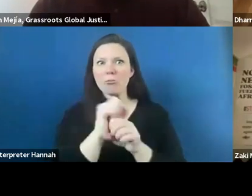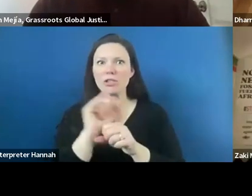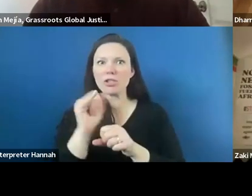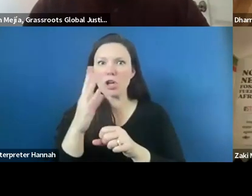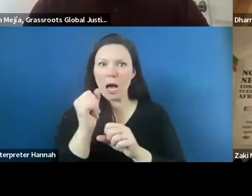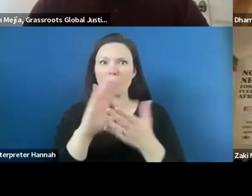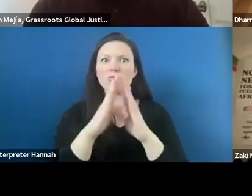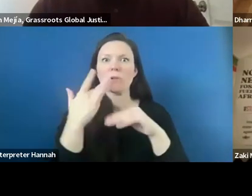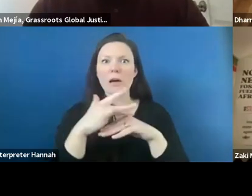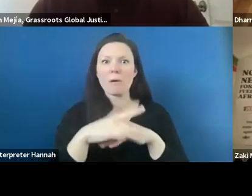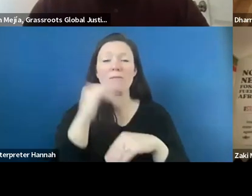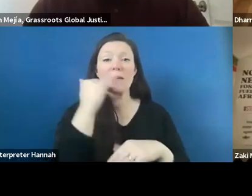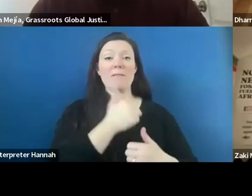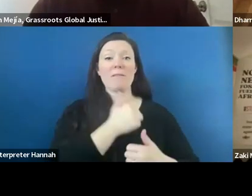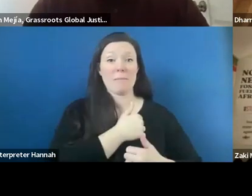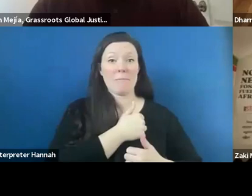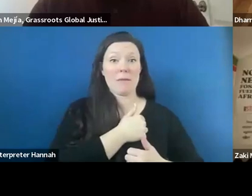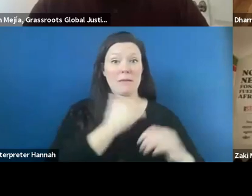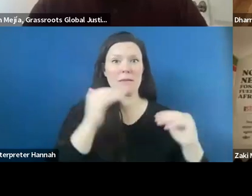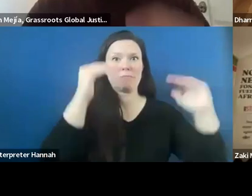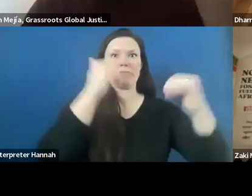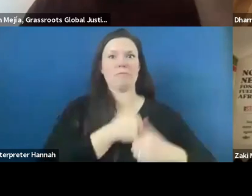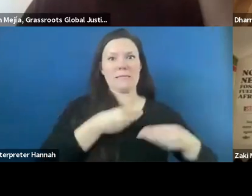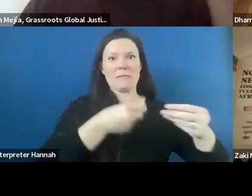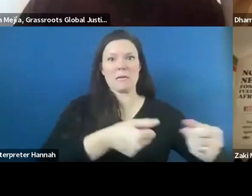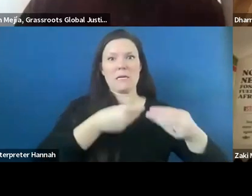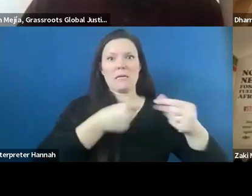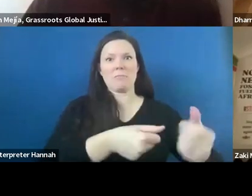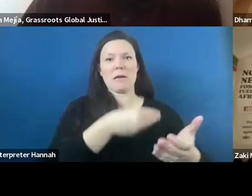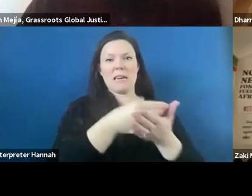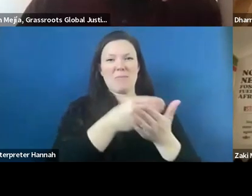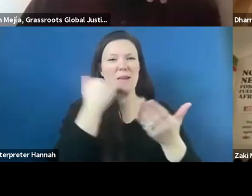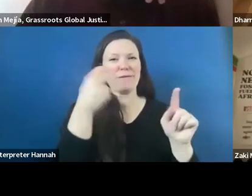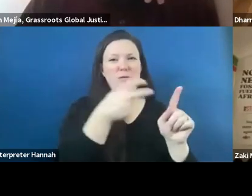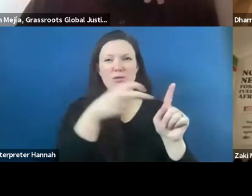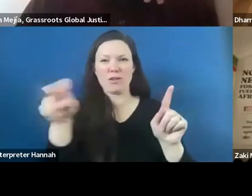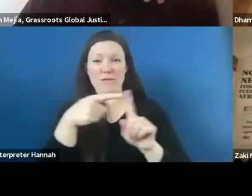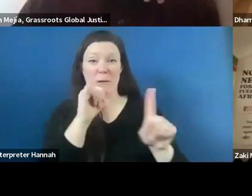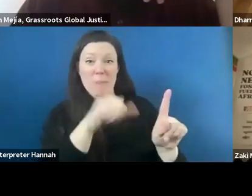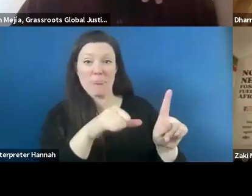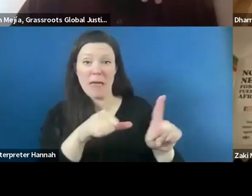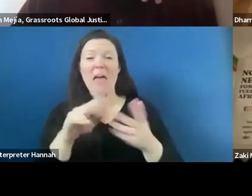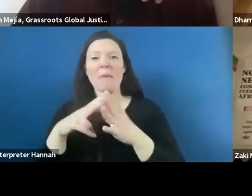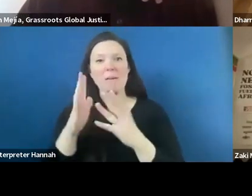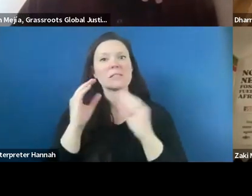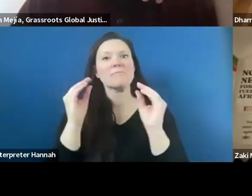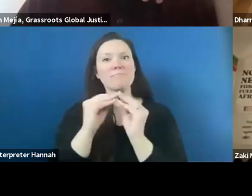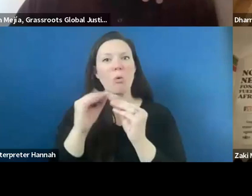away from military -- high levels of military spending. But and I also wanted to get back to the question about other conflicts.